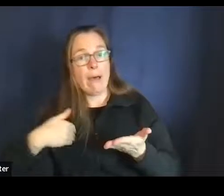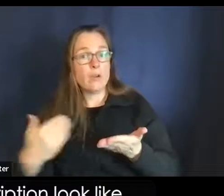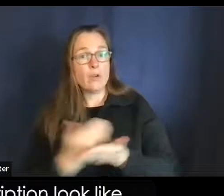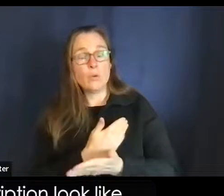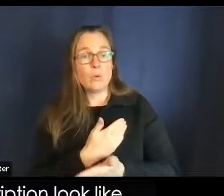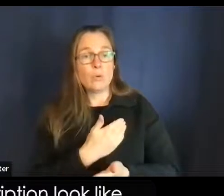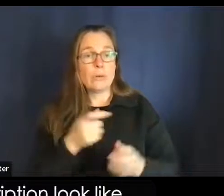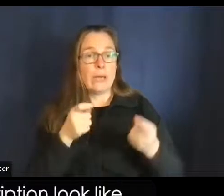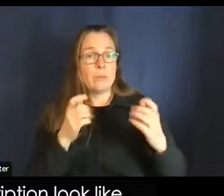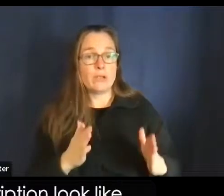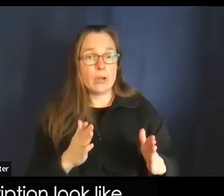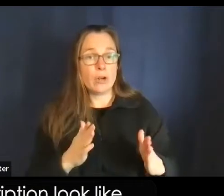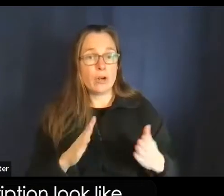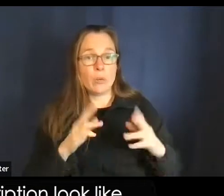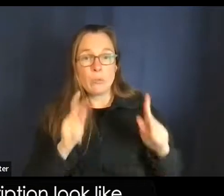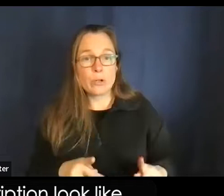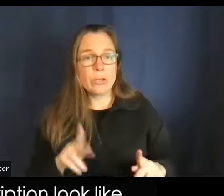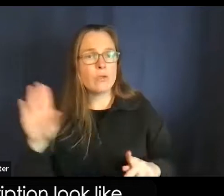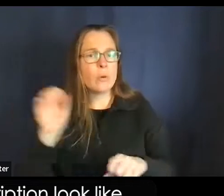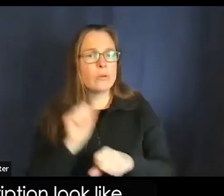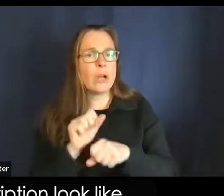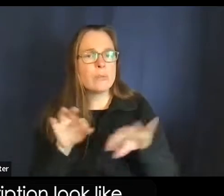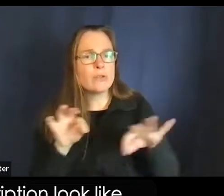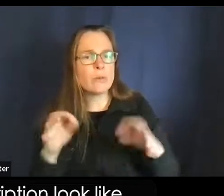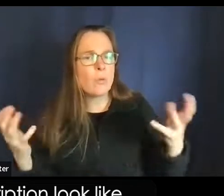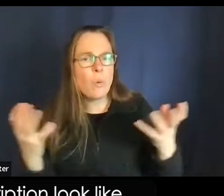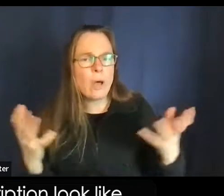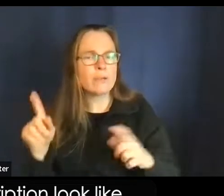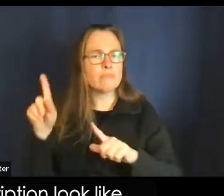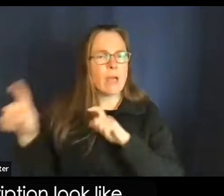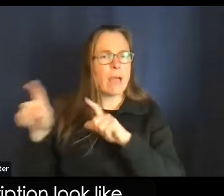What does the job description look like and are there typical ones that ICMA would recommend?”